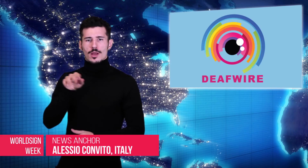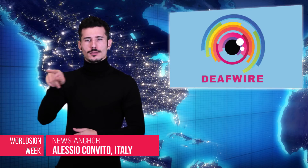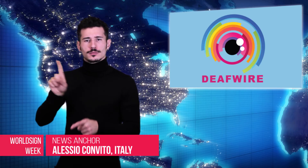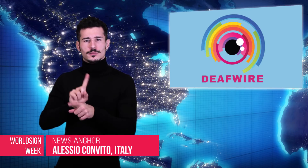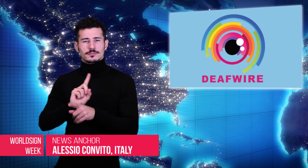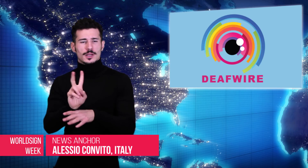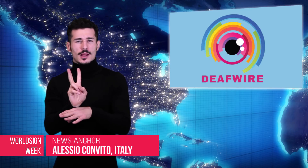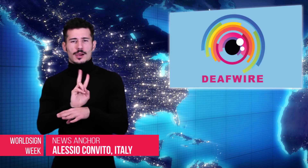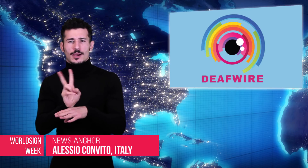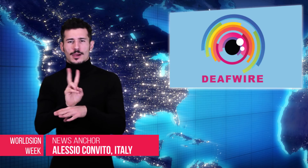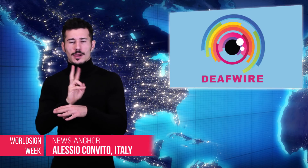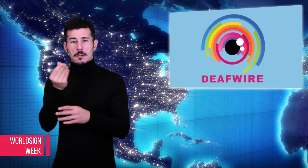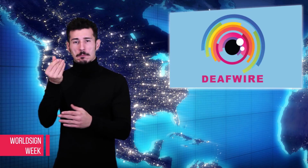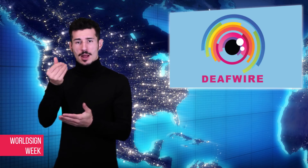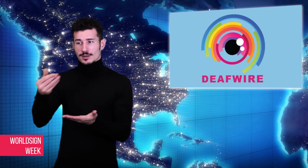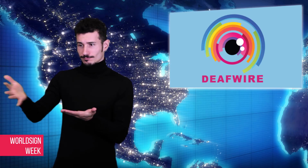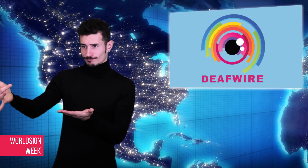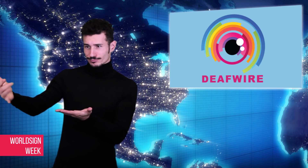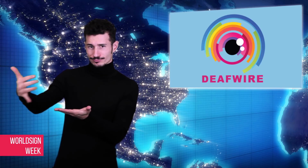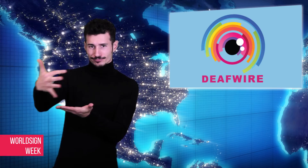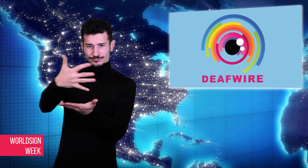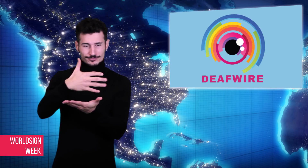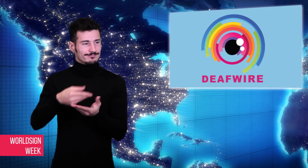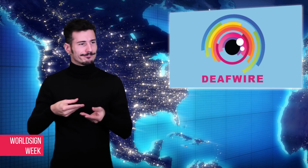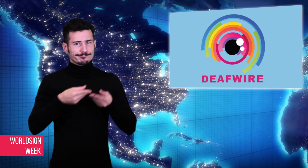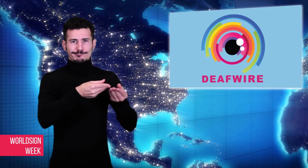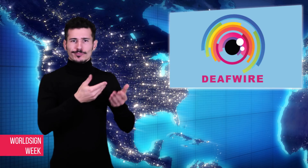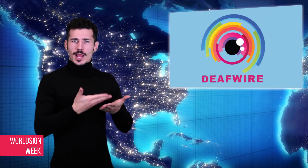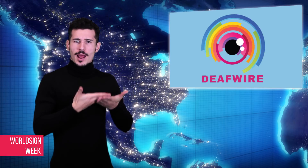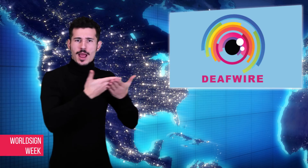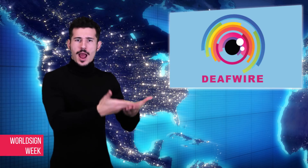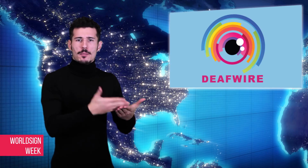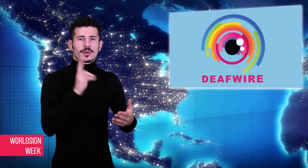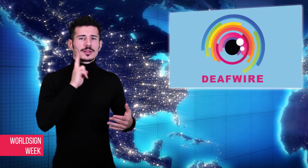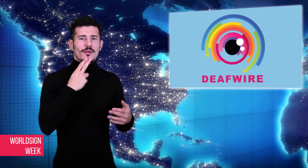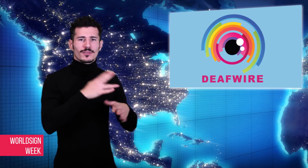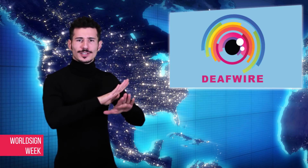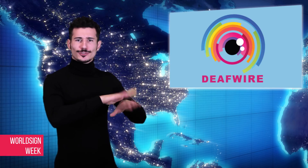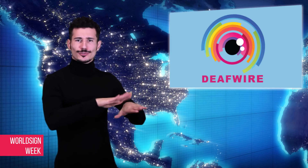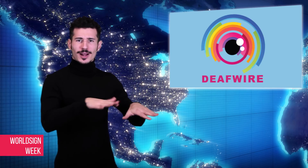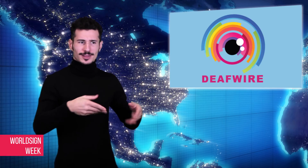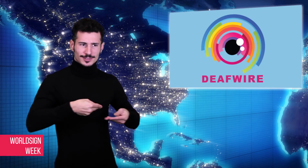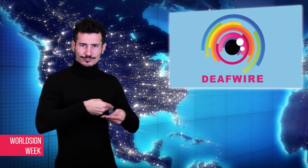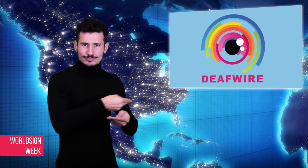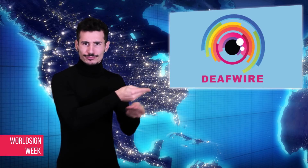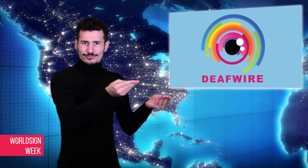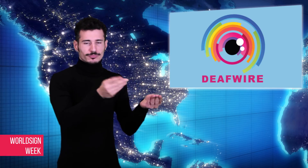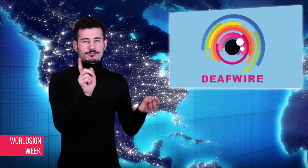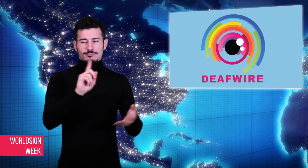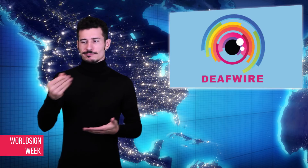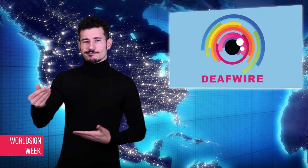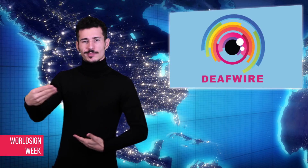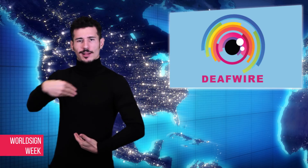money for a British charity for Deaf children. He approached 22 businesses